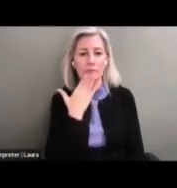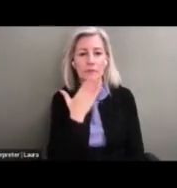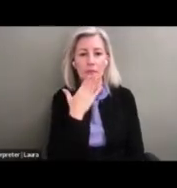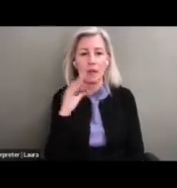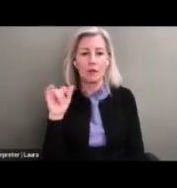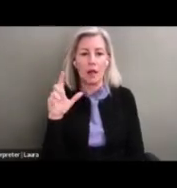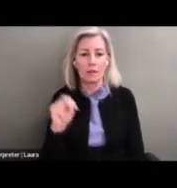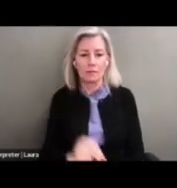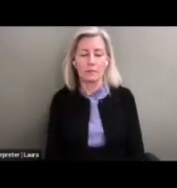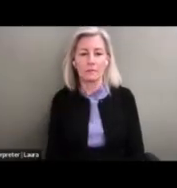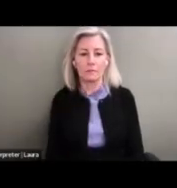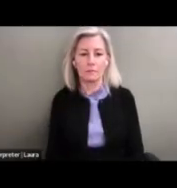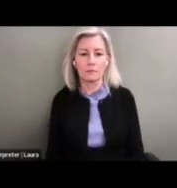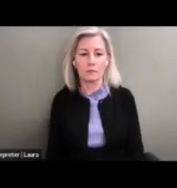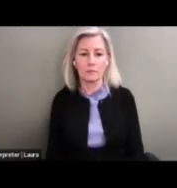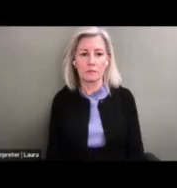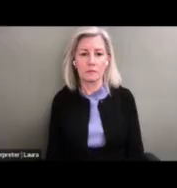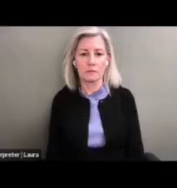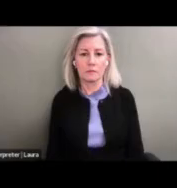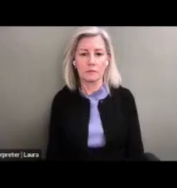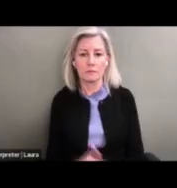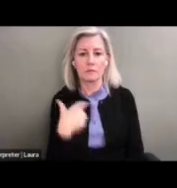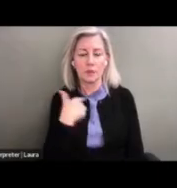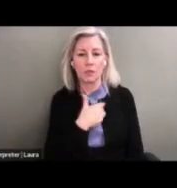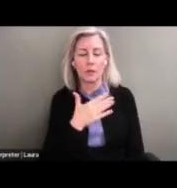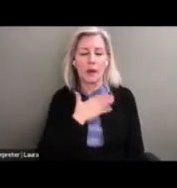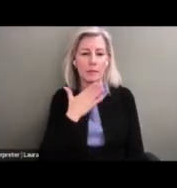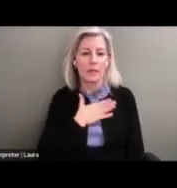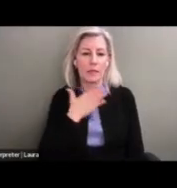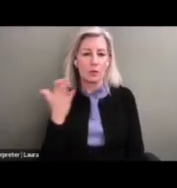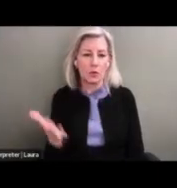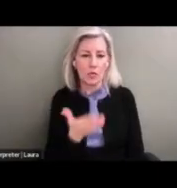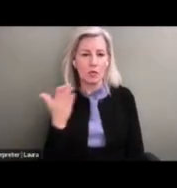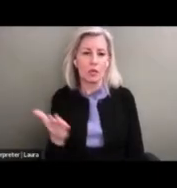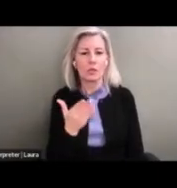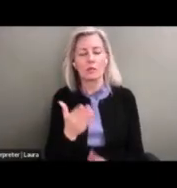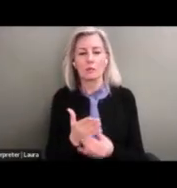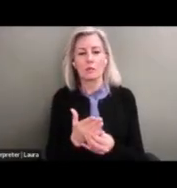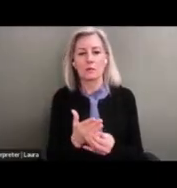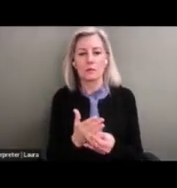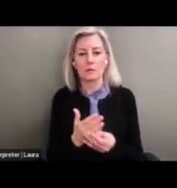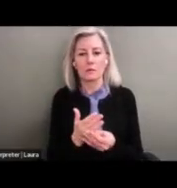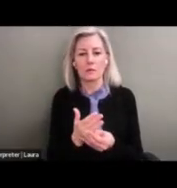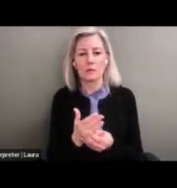With that, I will turn over to Sarah.